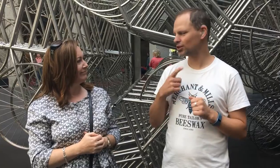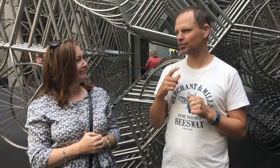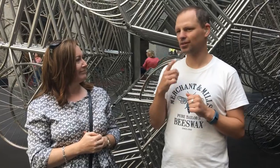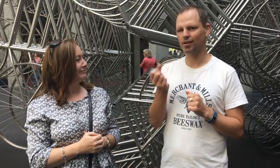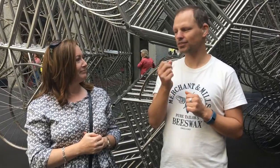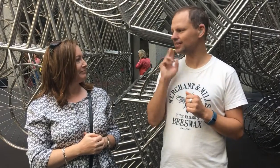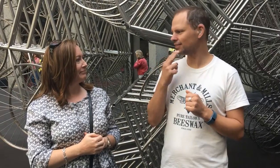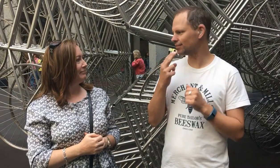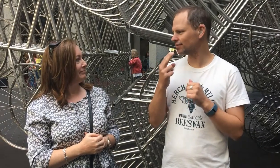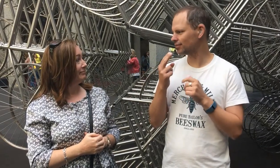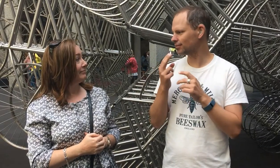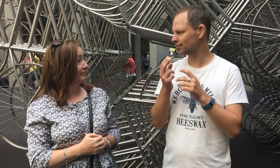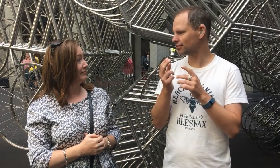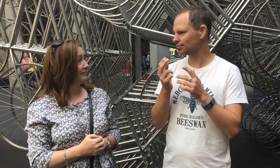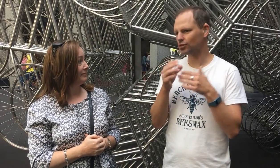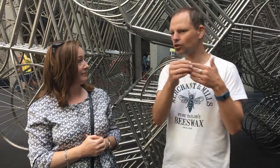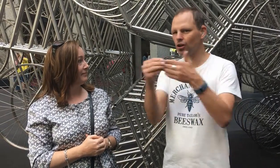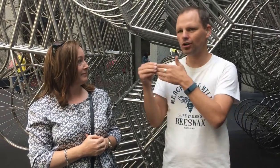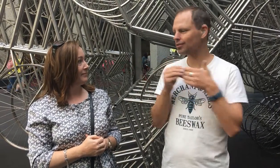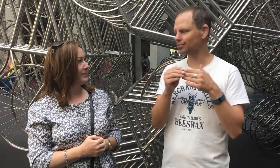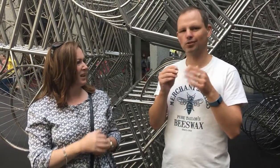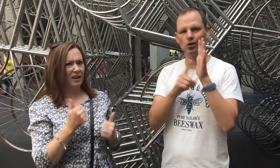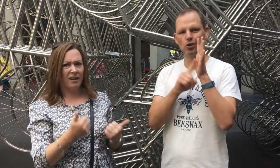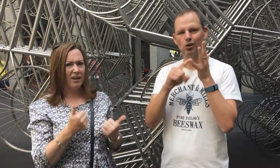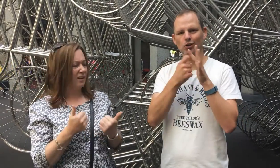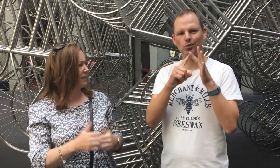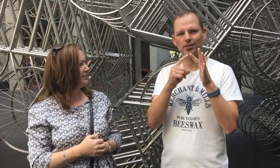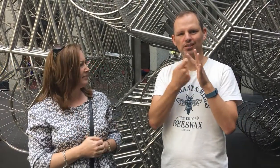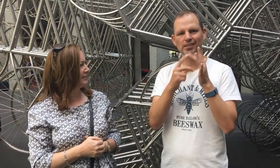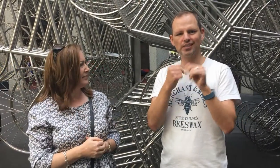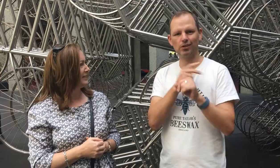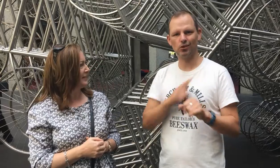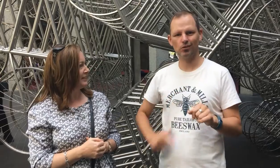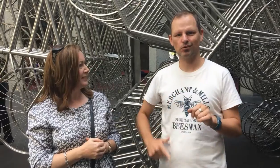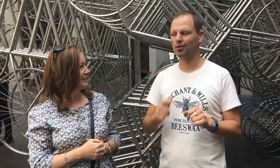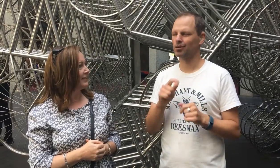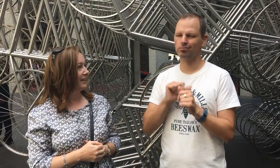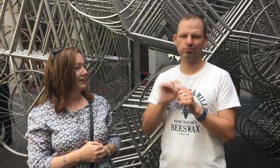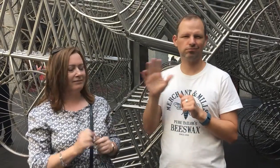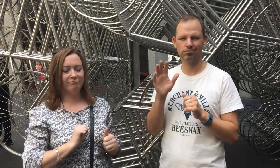Phillip: It was excellent because we had a deaf guide - Luke King.